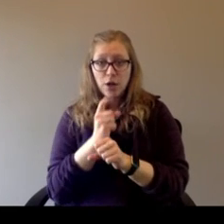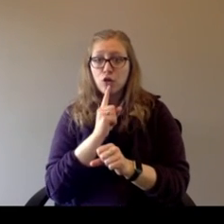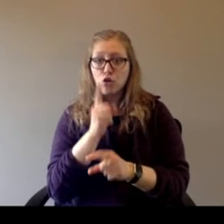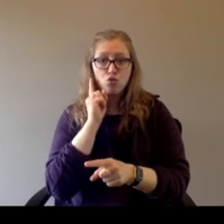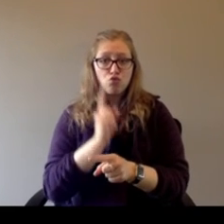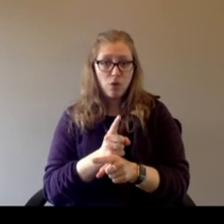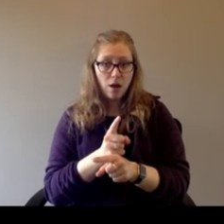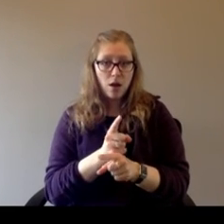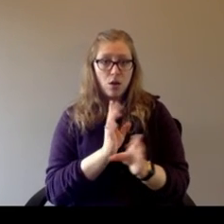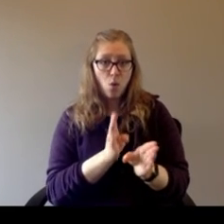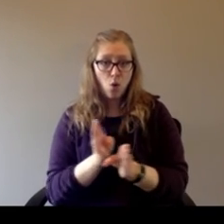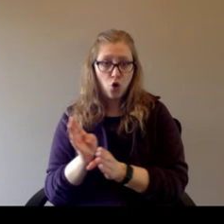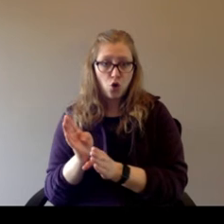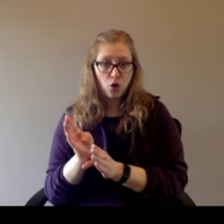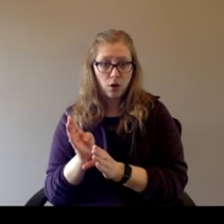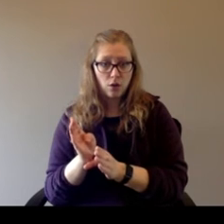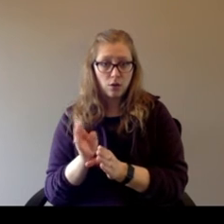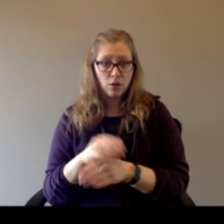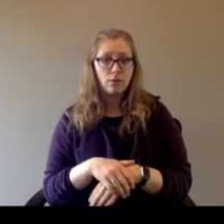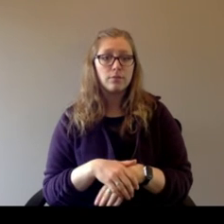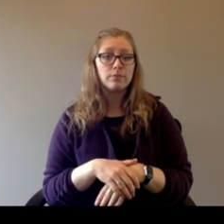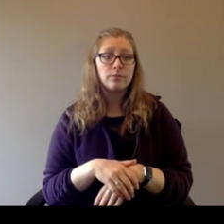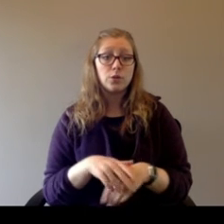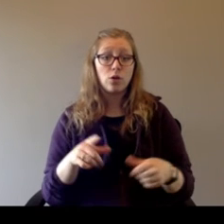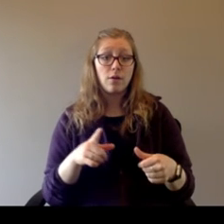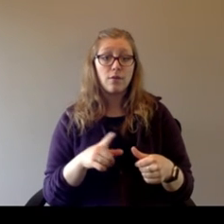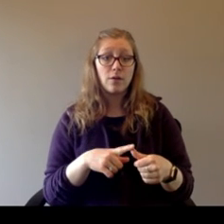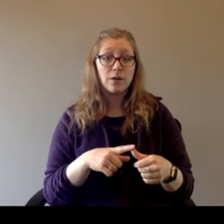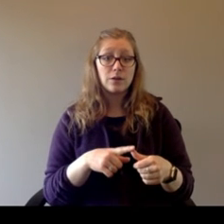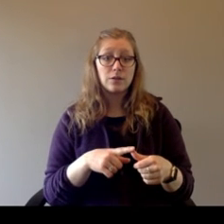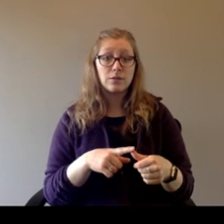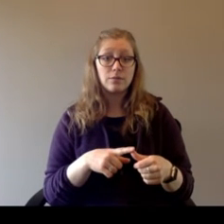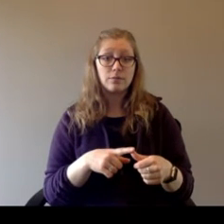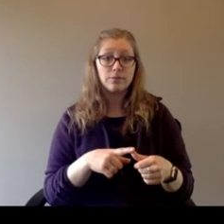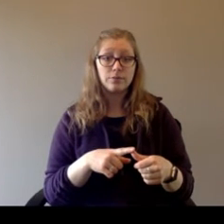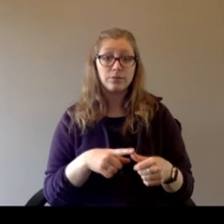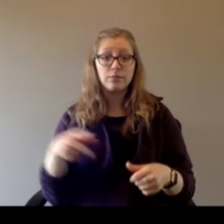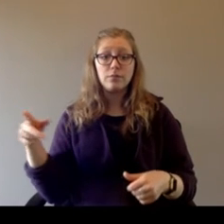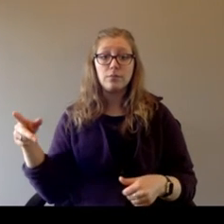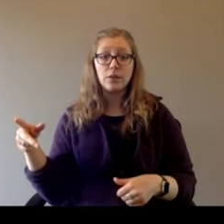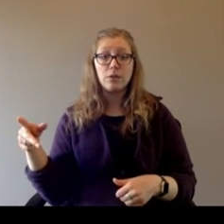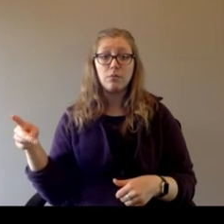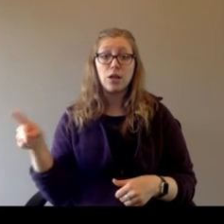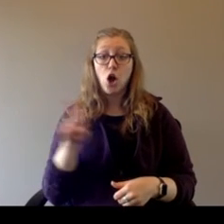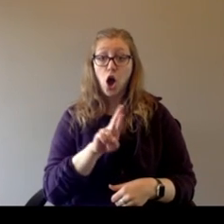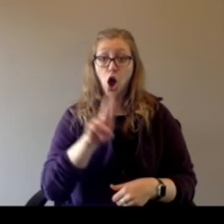So I'm going to say PRQ, so the right angle then R and then Q, is going to be congruent.